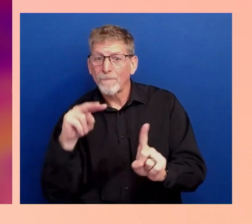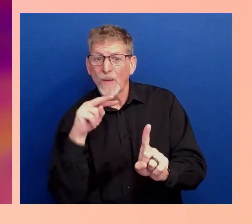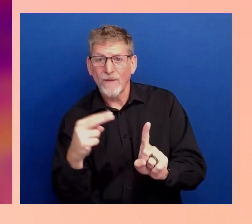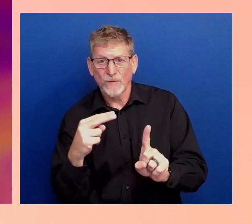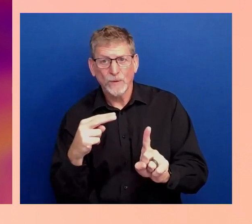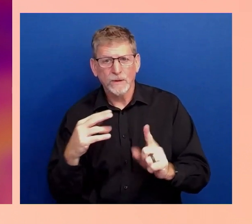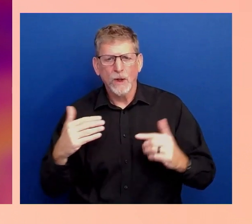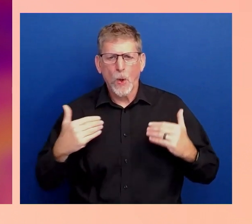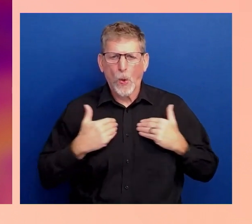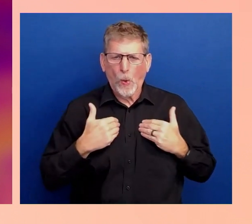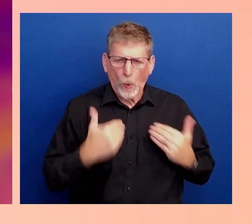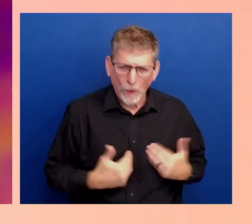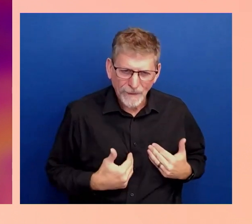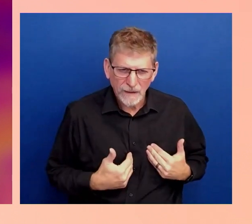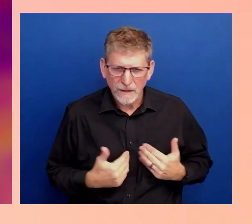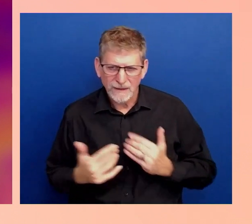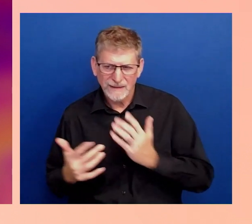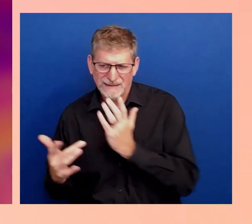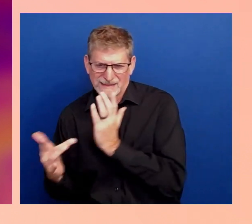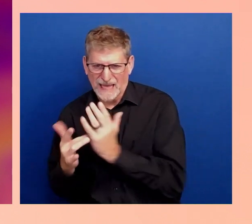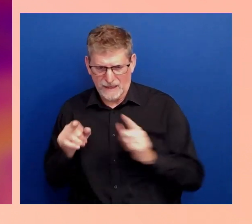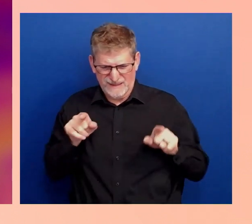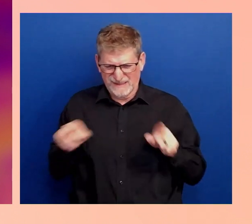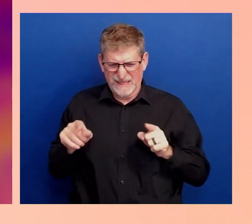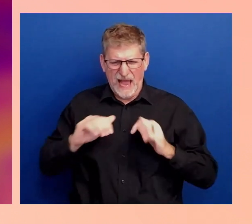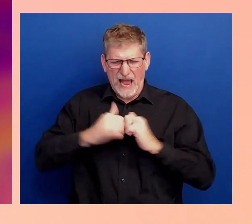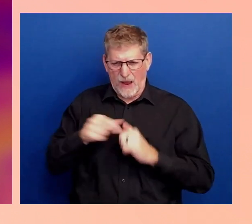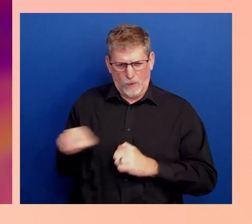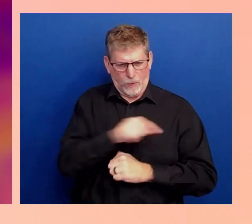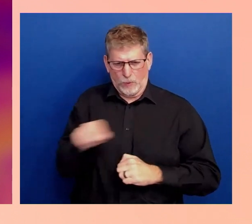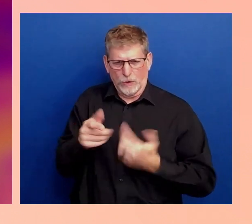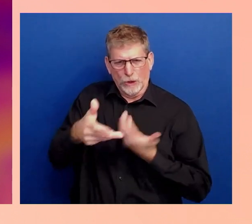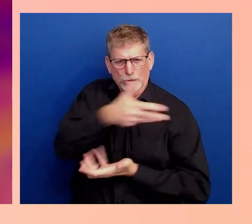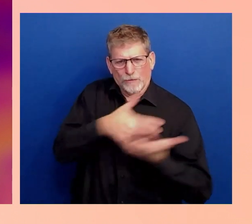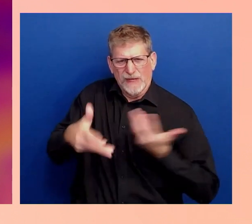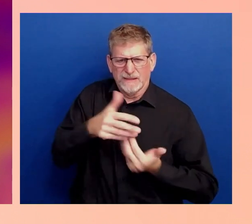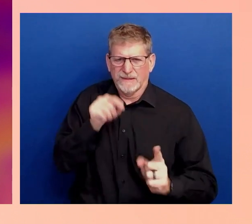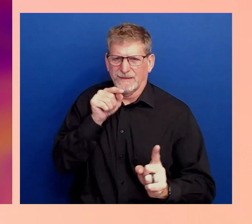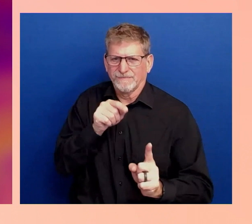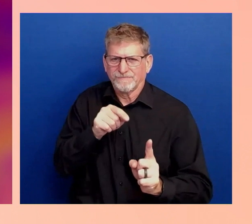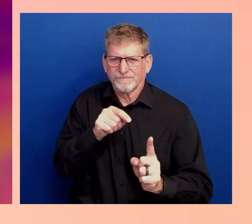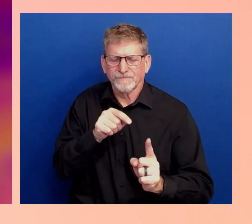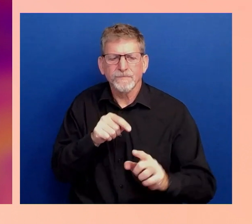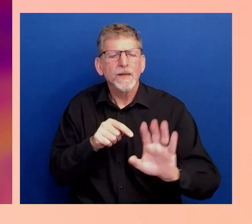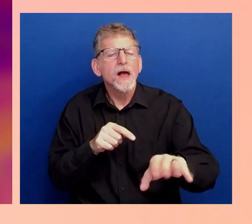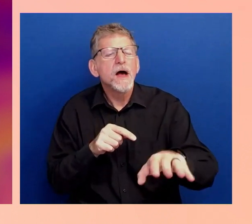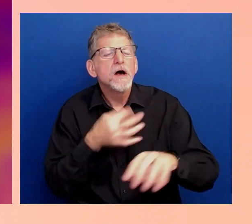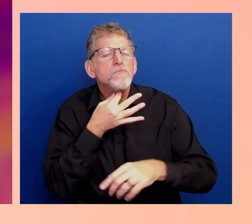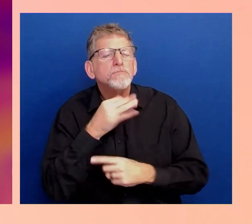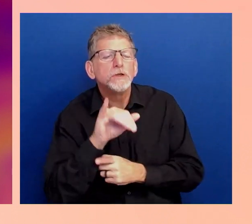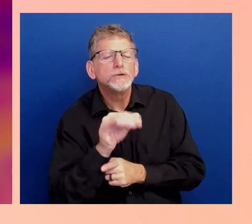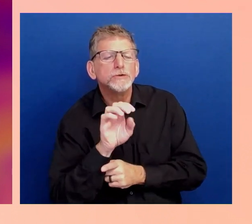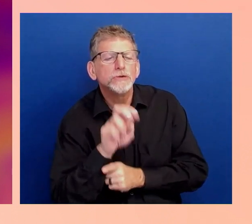What about you Jen, how are you feeling? What do you feeling excited about? What are you concerned about?